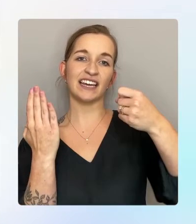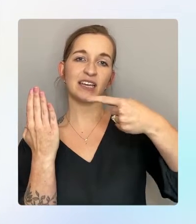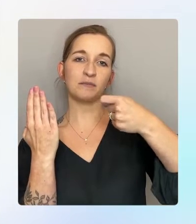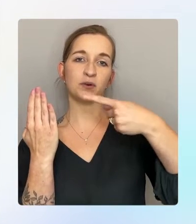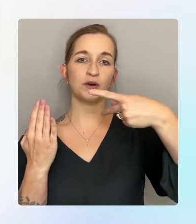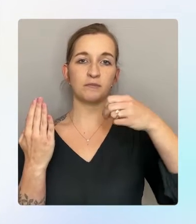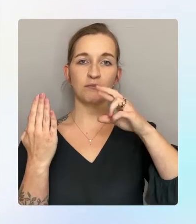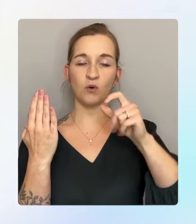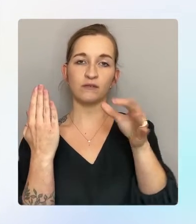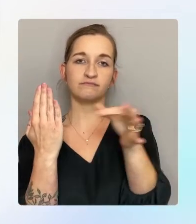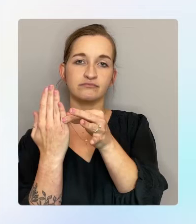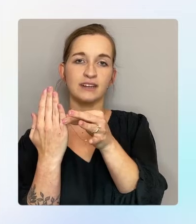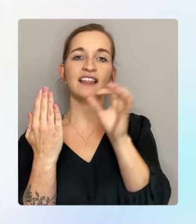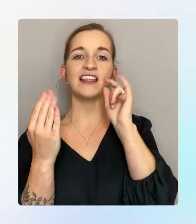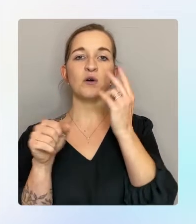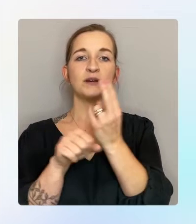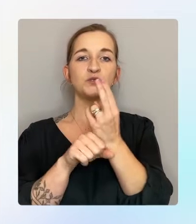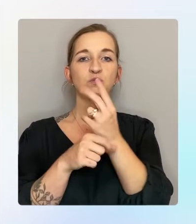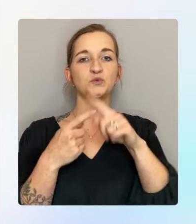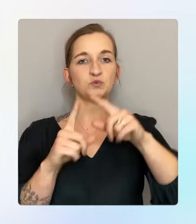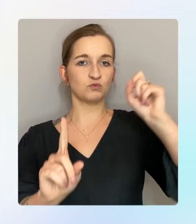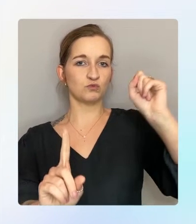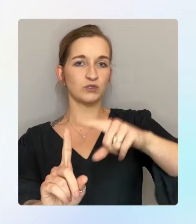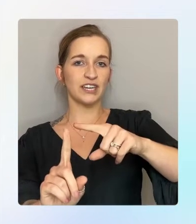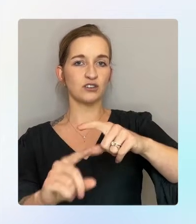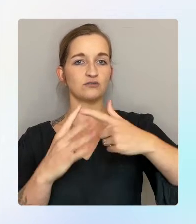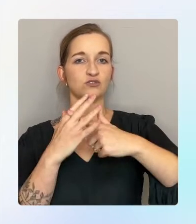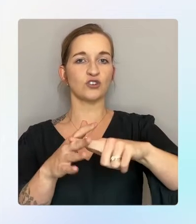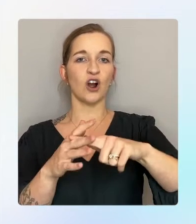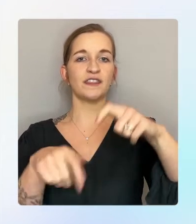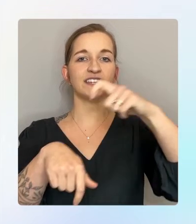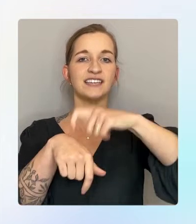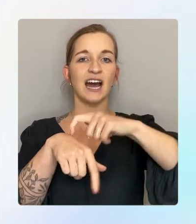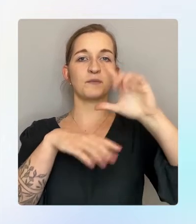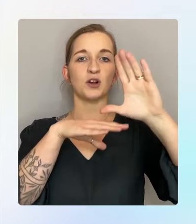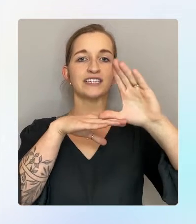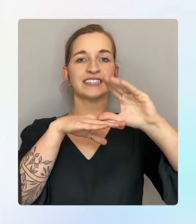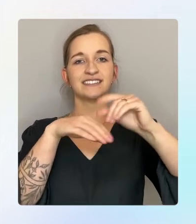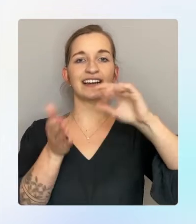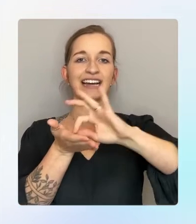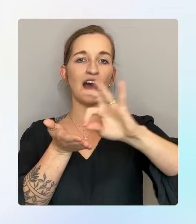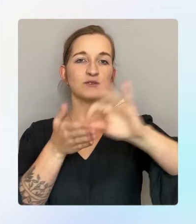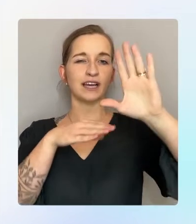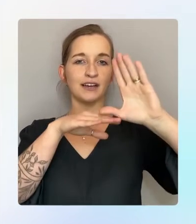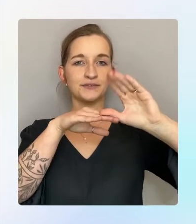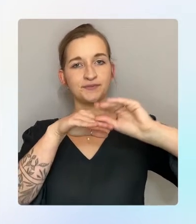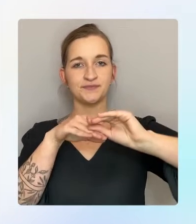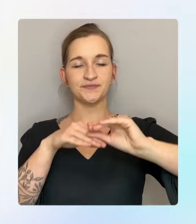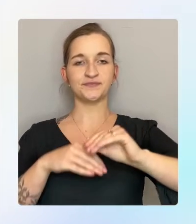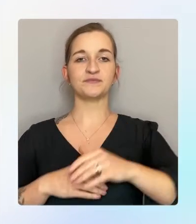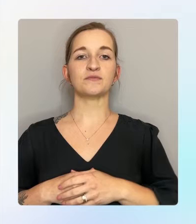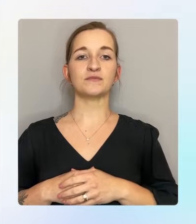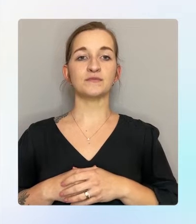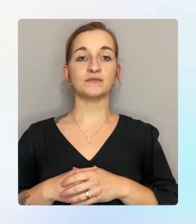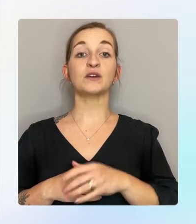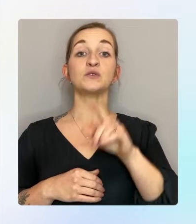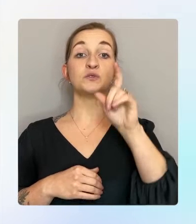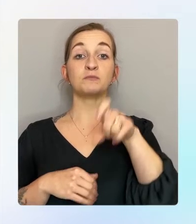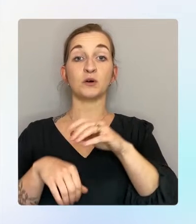which will be used to trigger the timer countdown. This input is part of the "Activation" interface, and it's supposed to sit by the controller layer